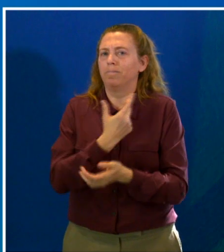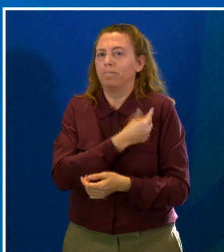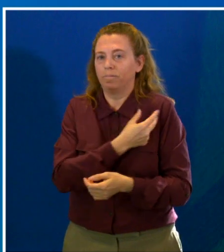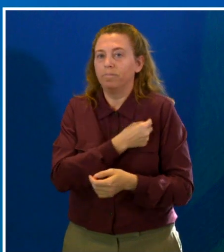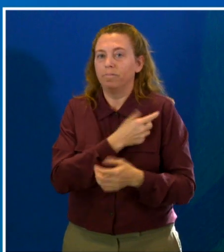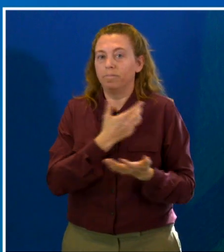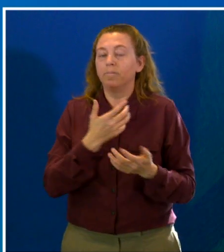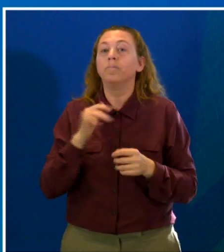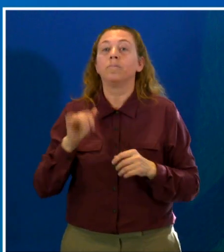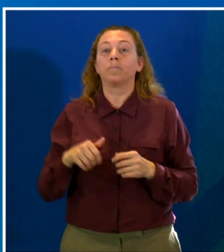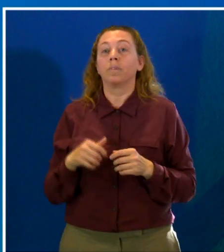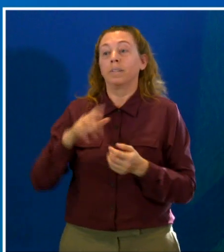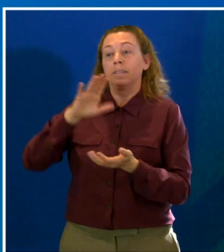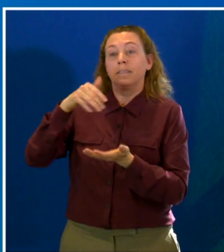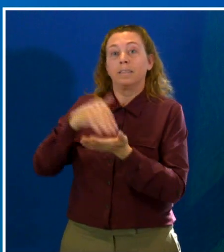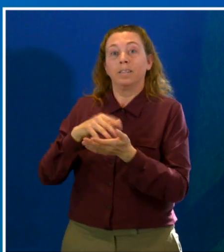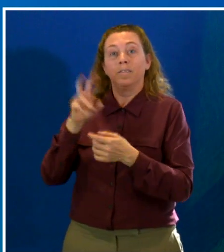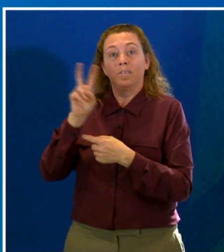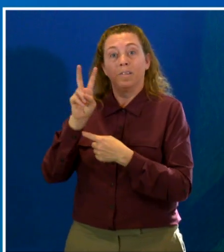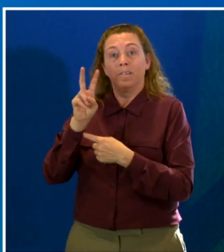vaccinations to those who are eligible?